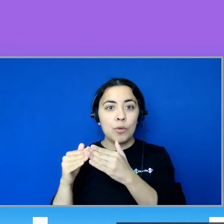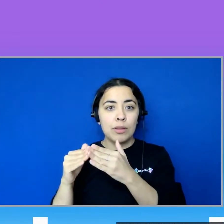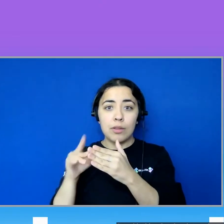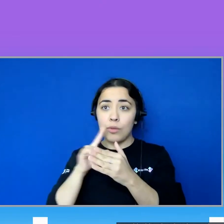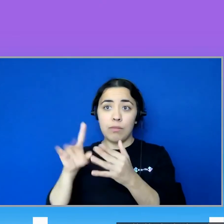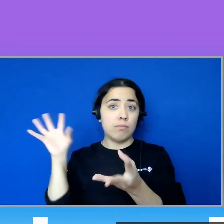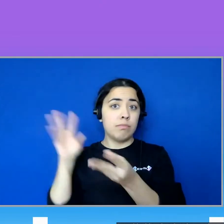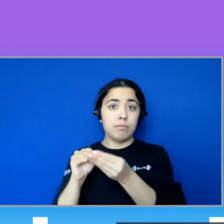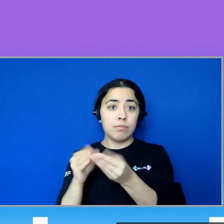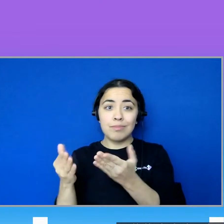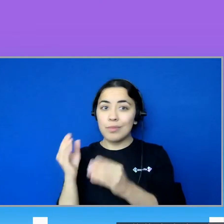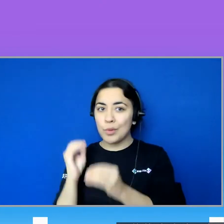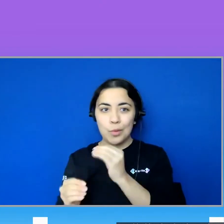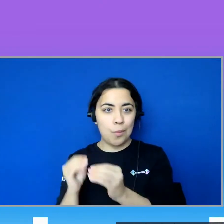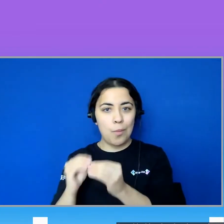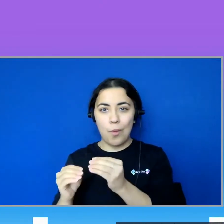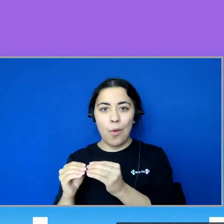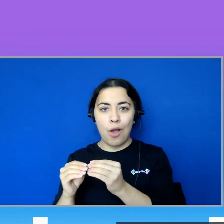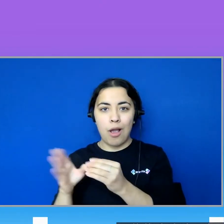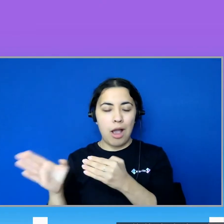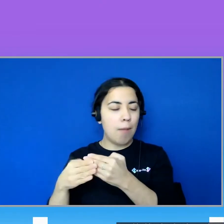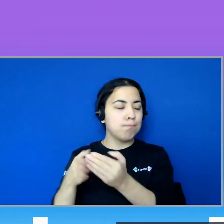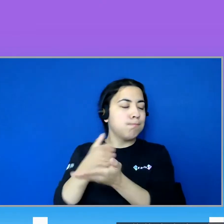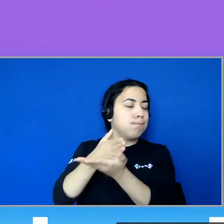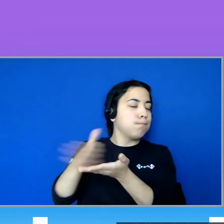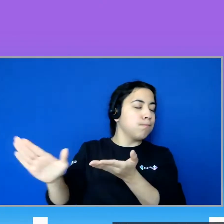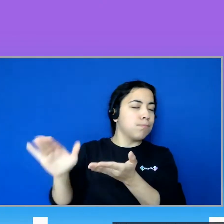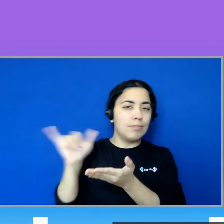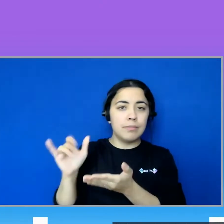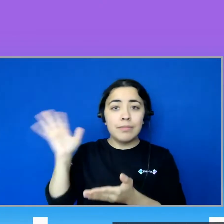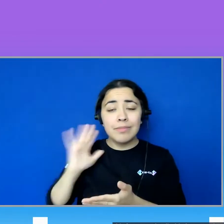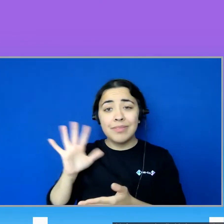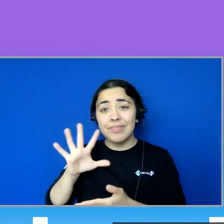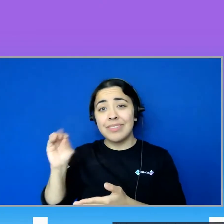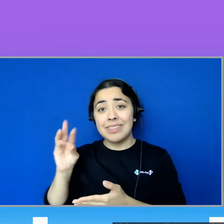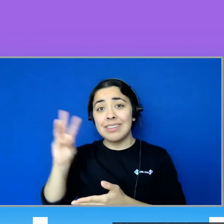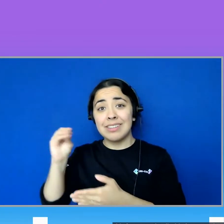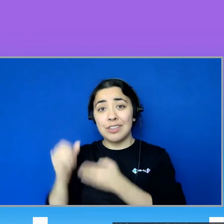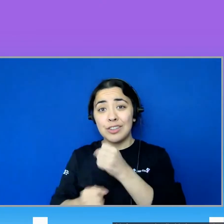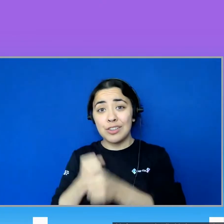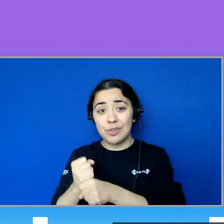whole is no longer shut in in a